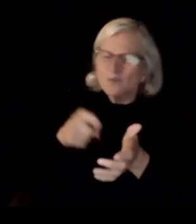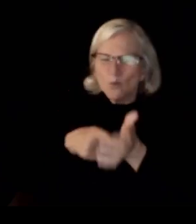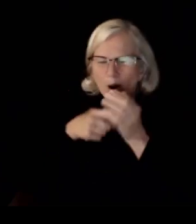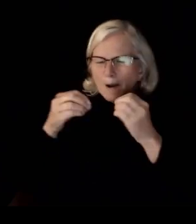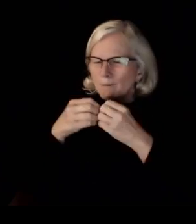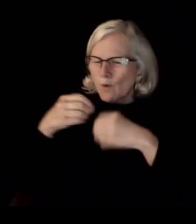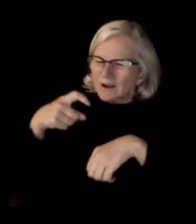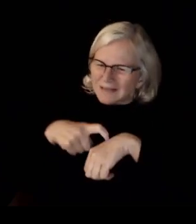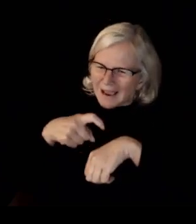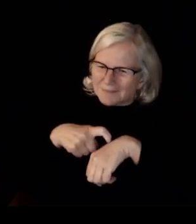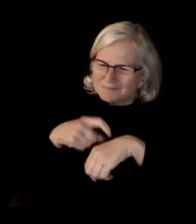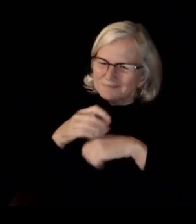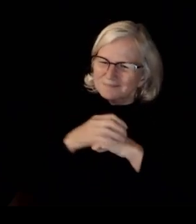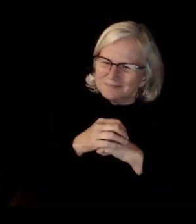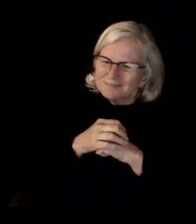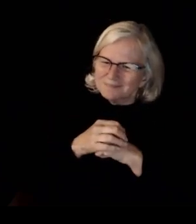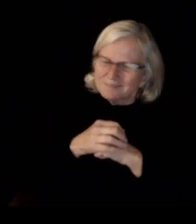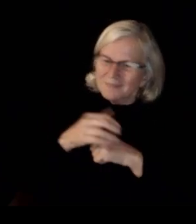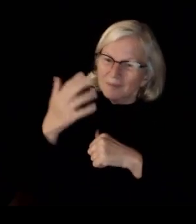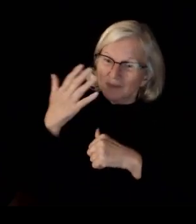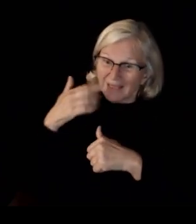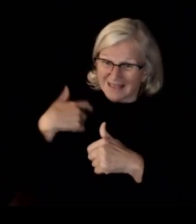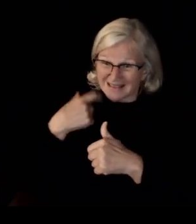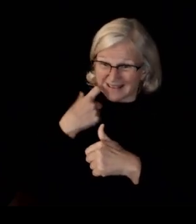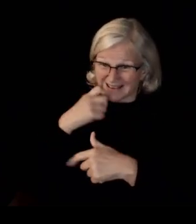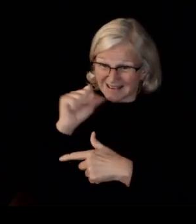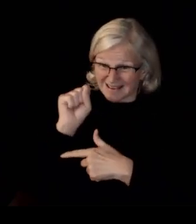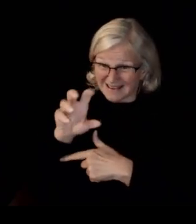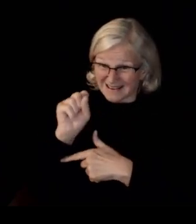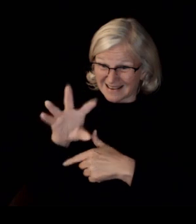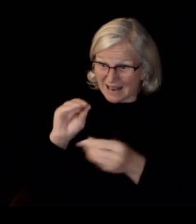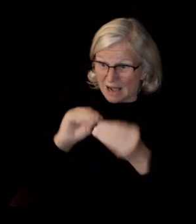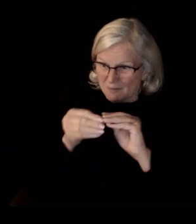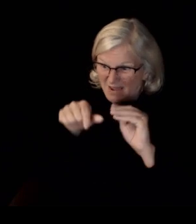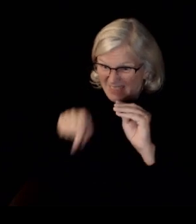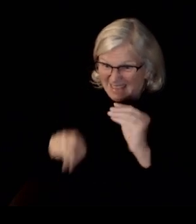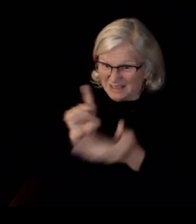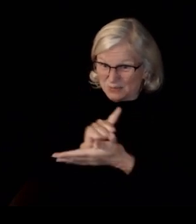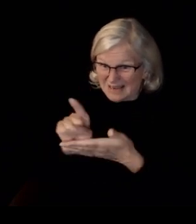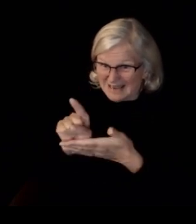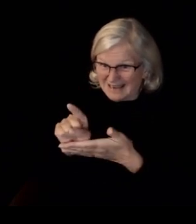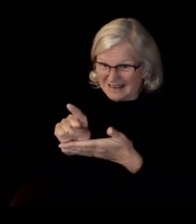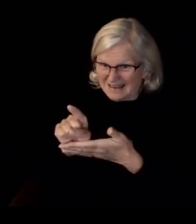exposed a number of days ago and so same thing with next week. The impact of a mandate that